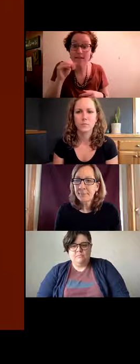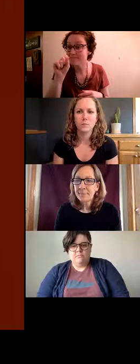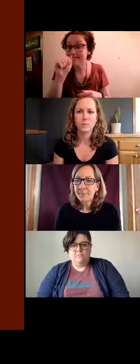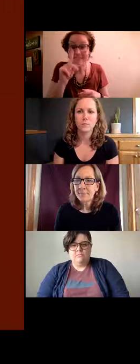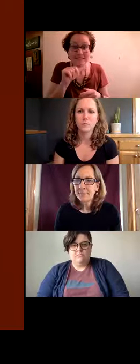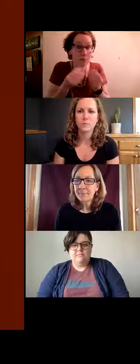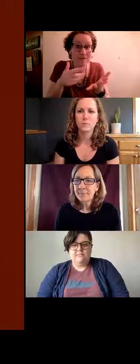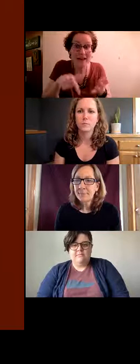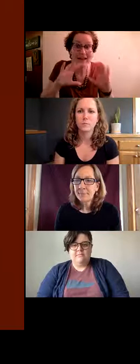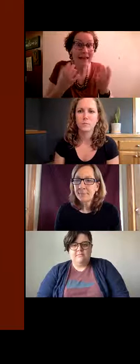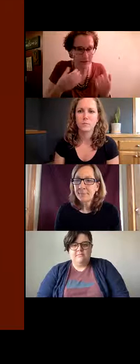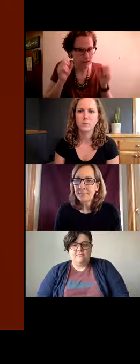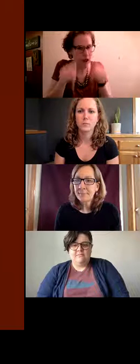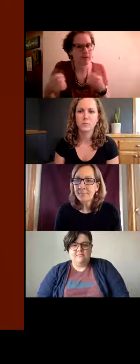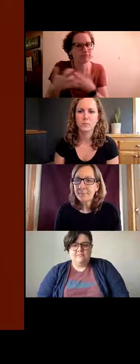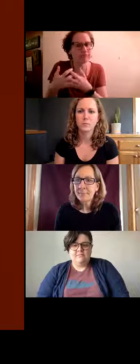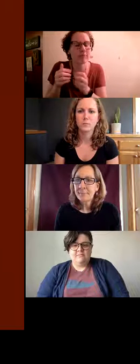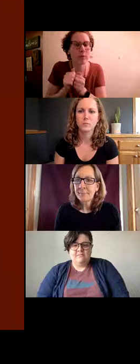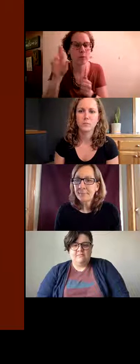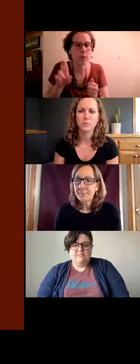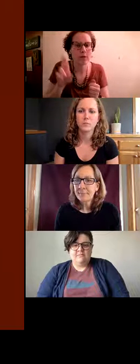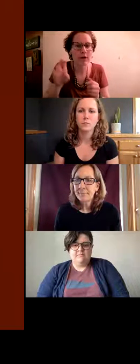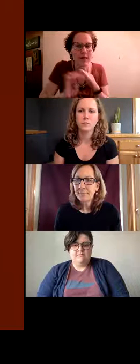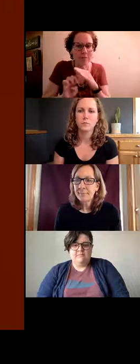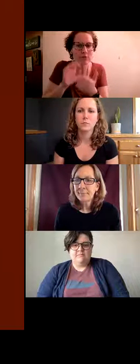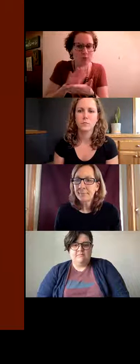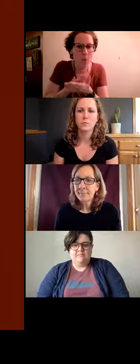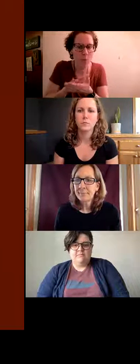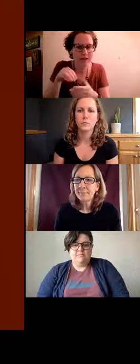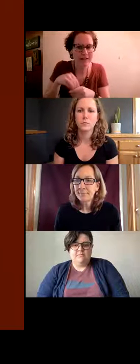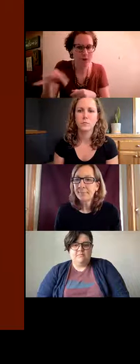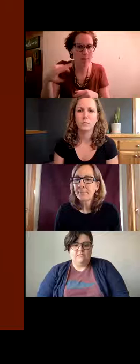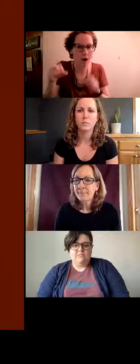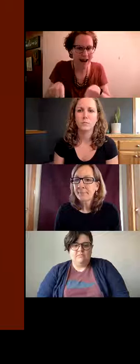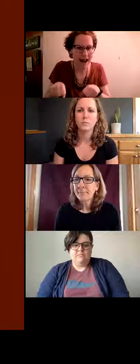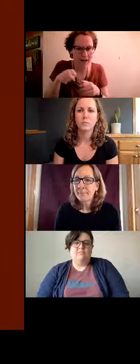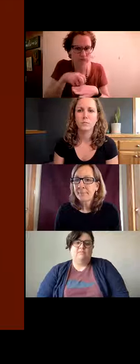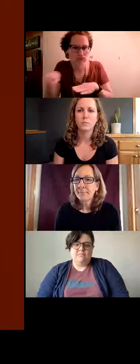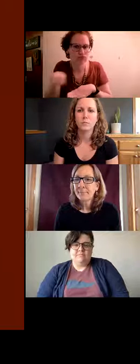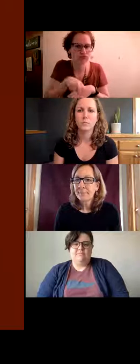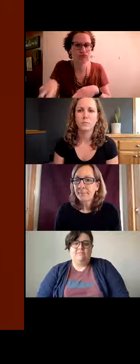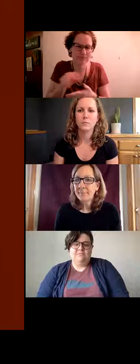the MCAs. If MSAD does not provide a class that students are interested in, kids can